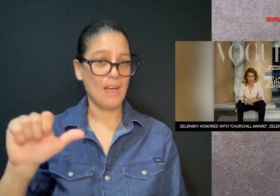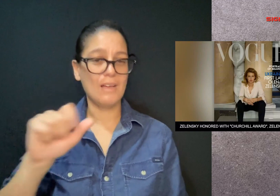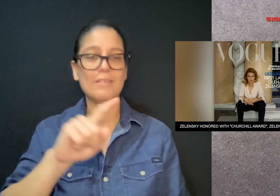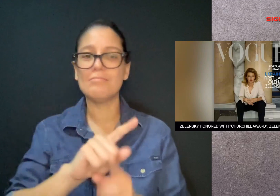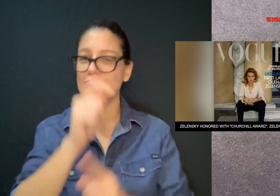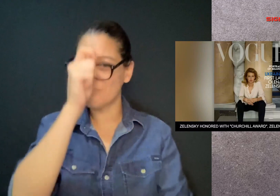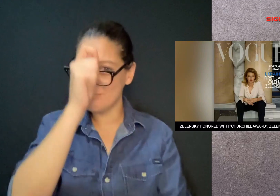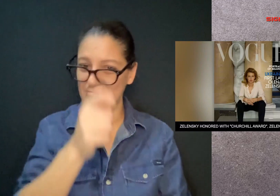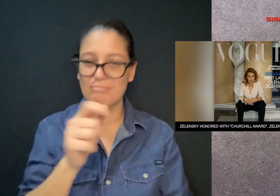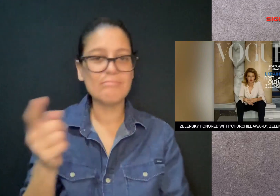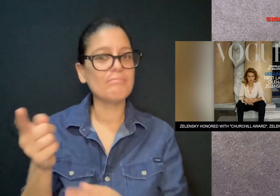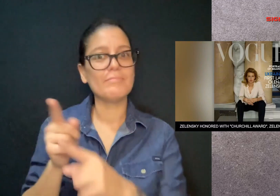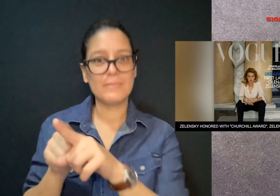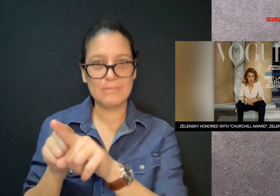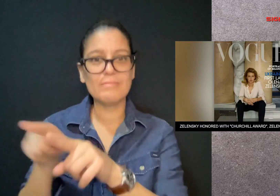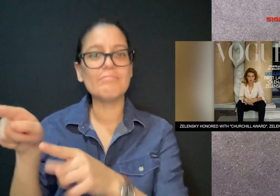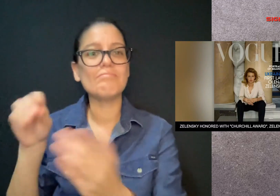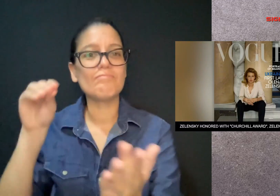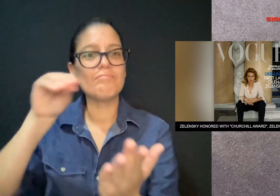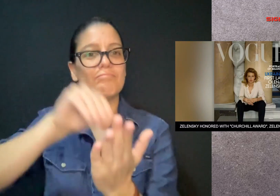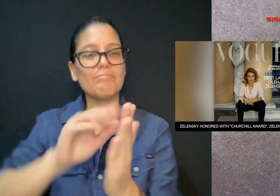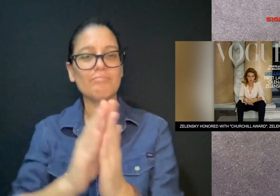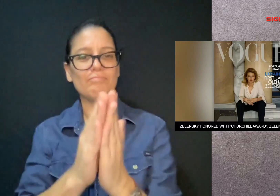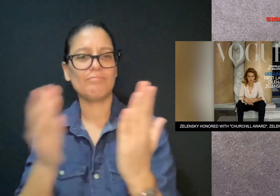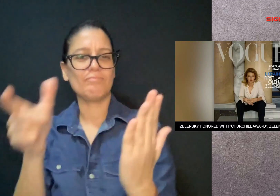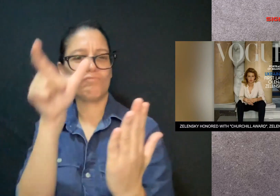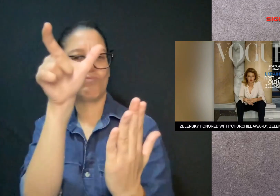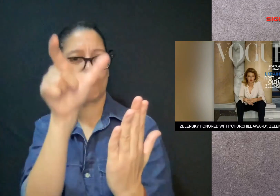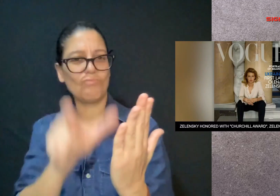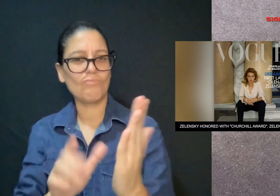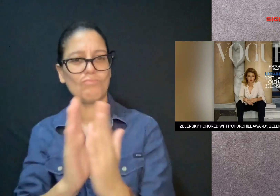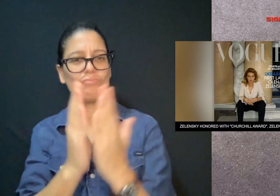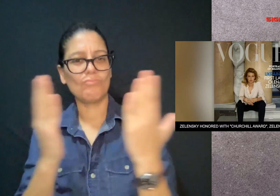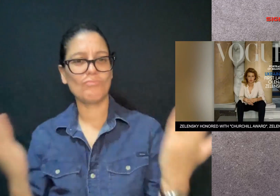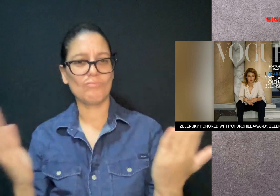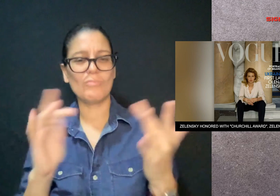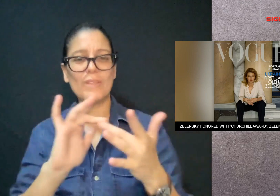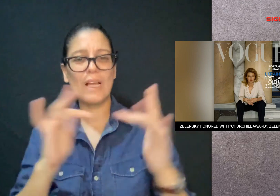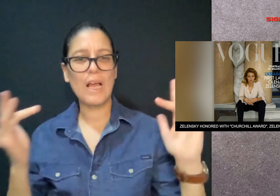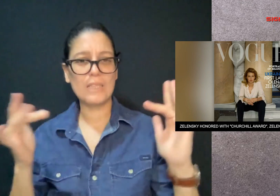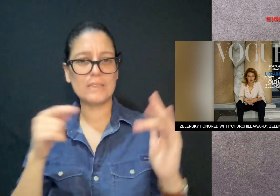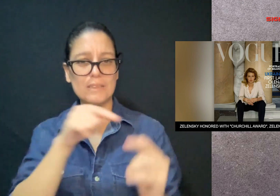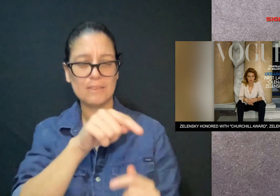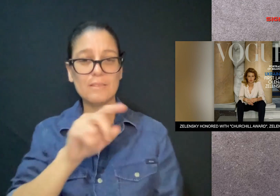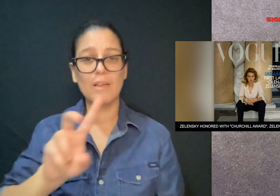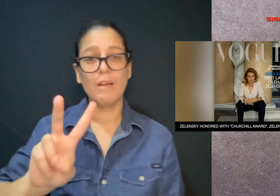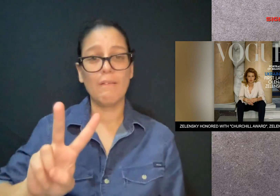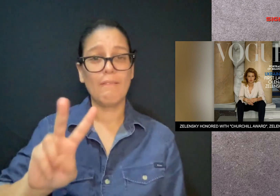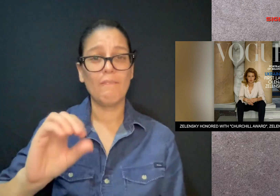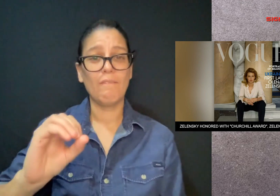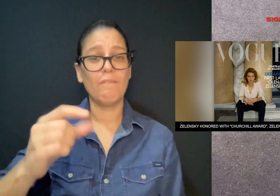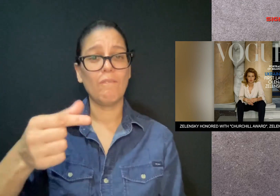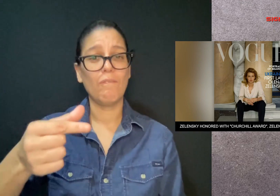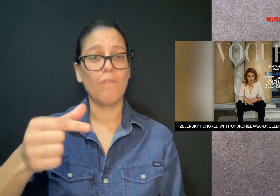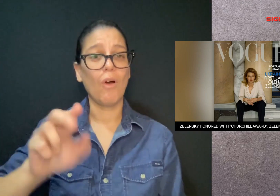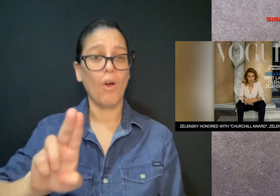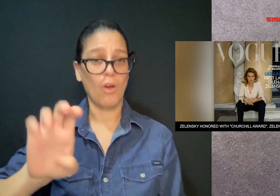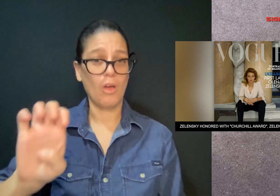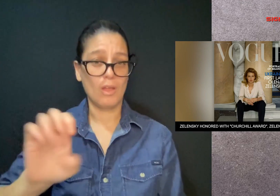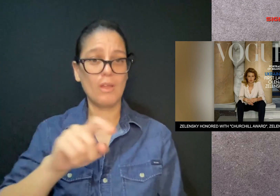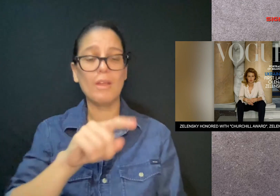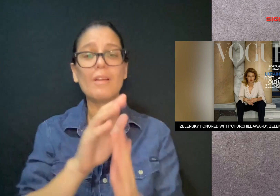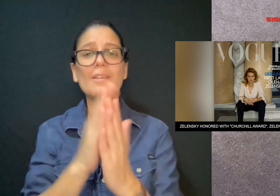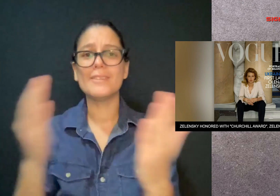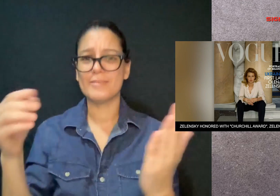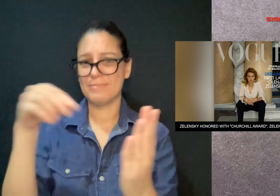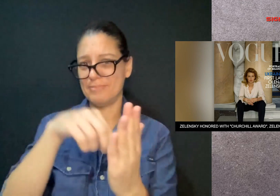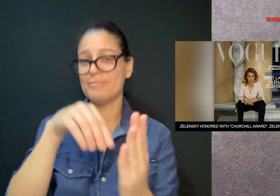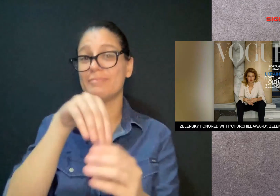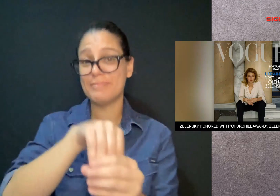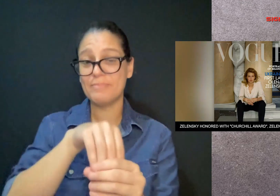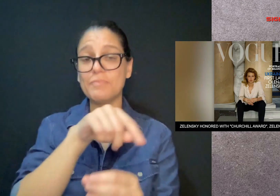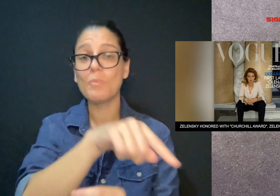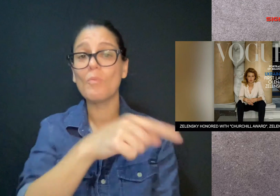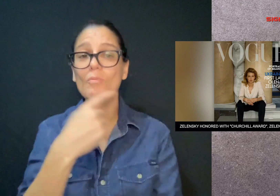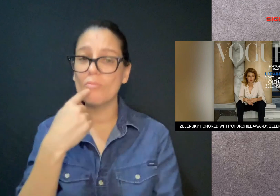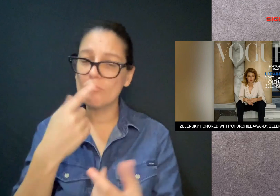cover of the latest digital cover of Vogue magazine